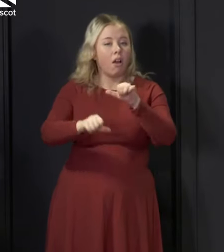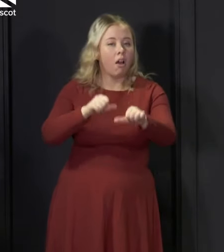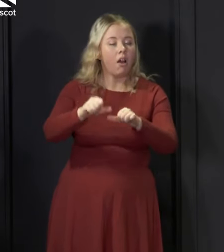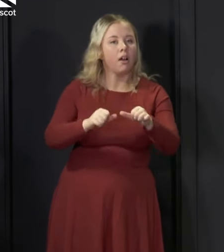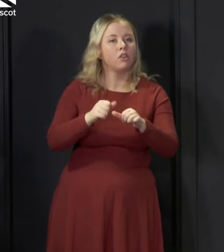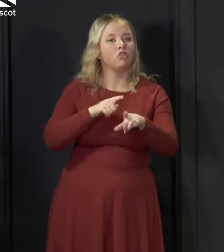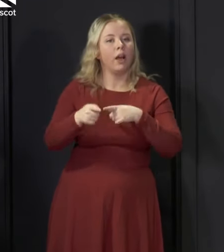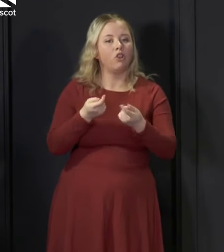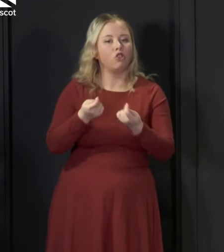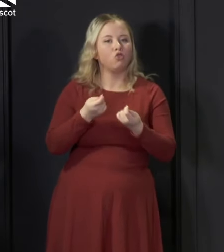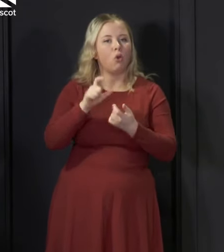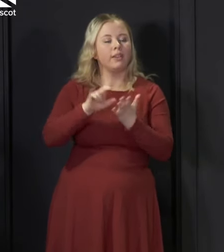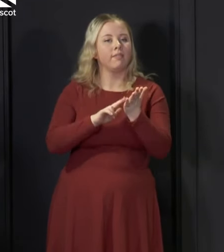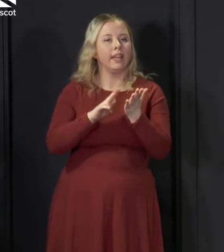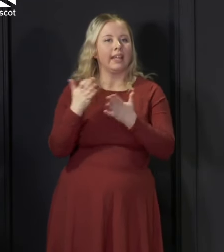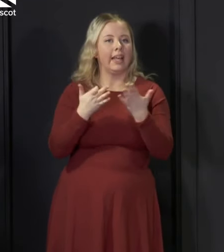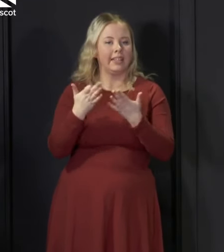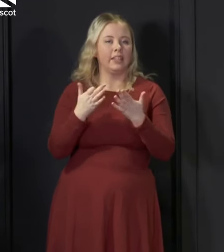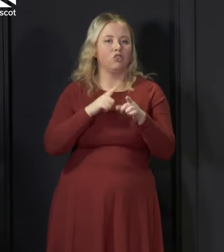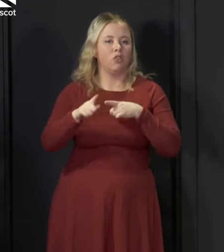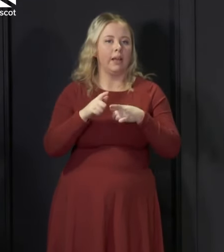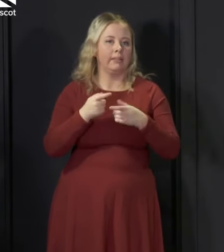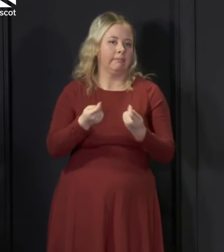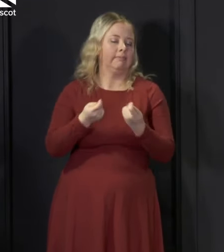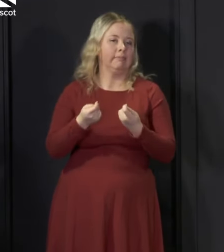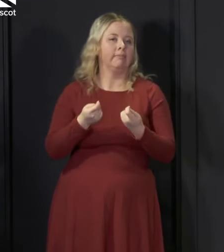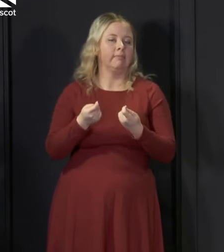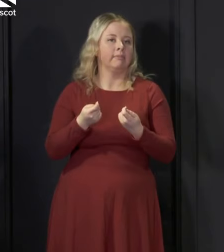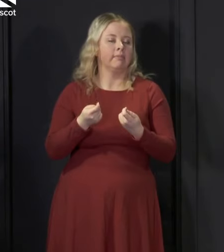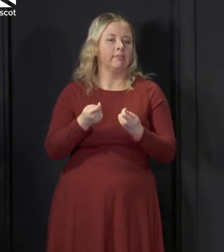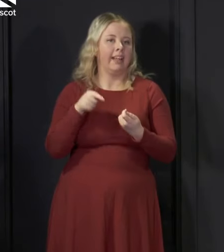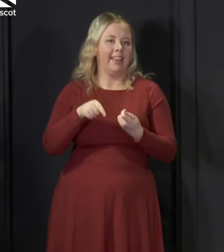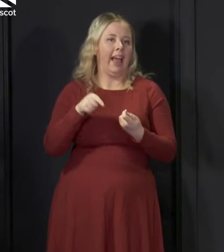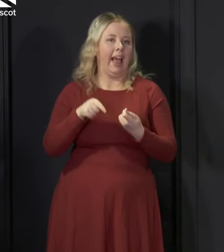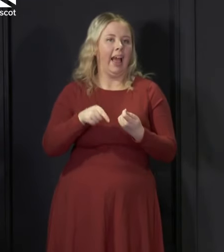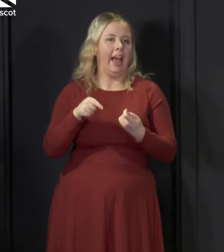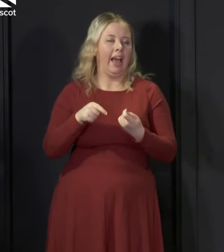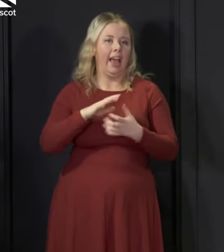now and keep it under control and that's what, is everything I and the government are doing